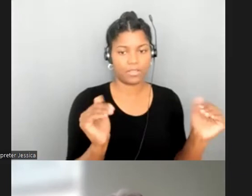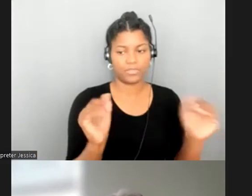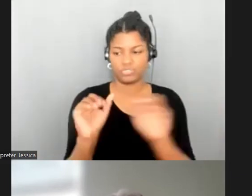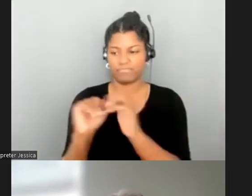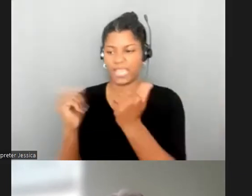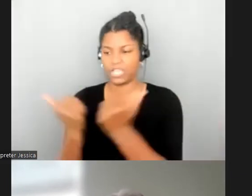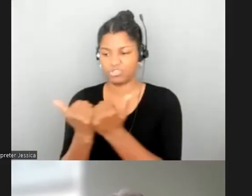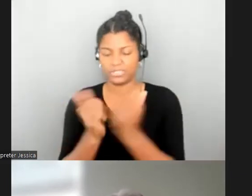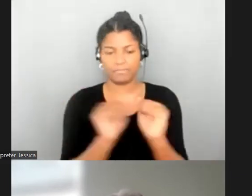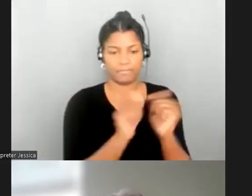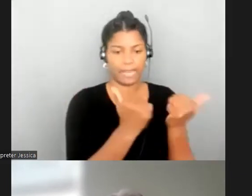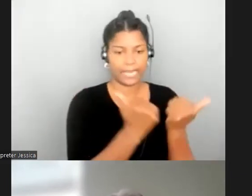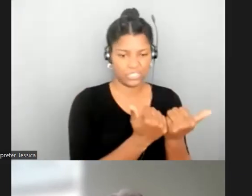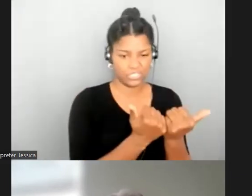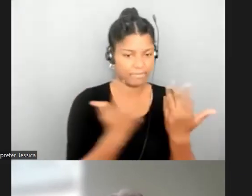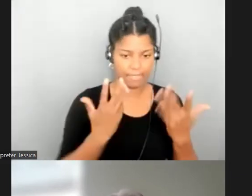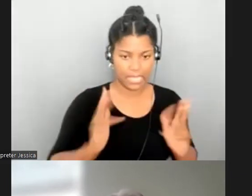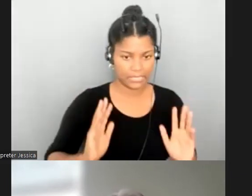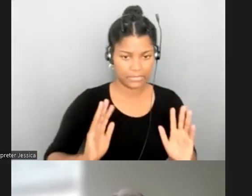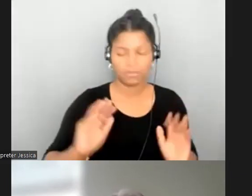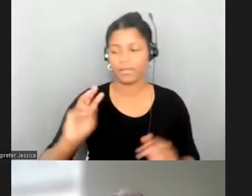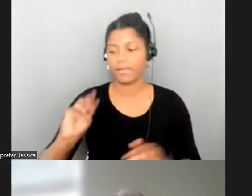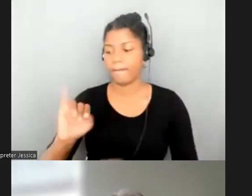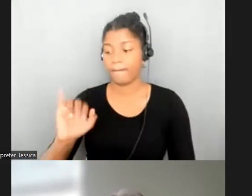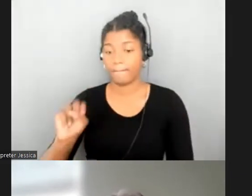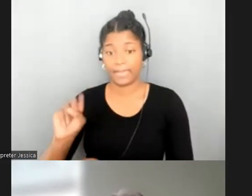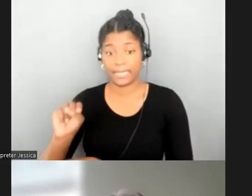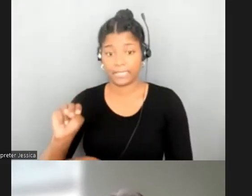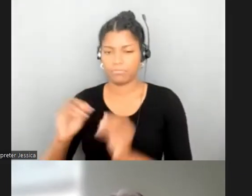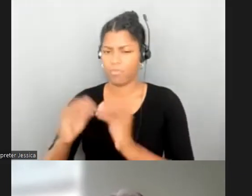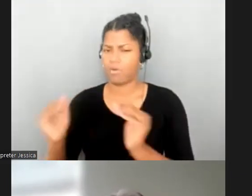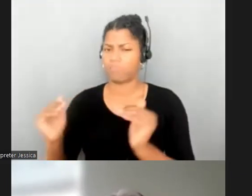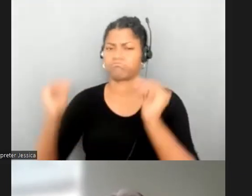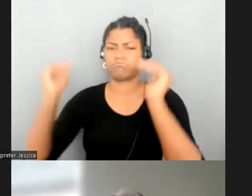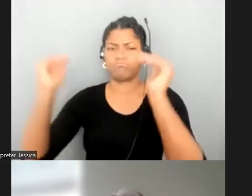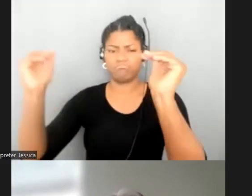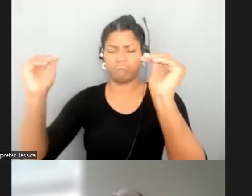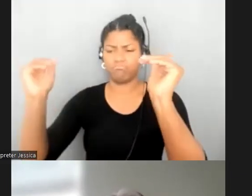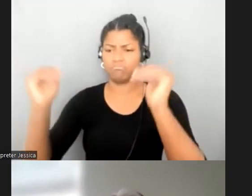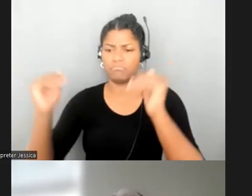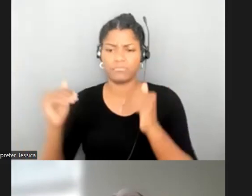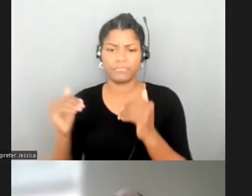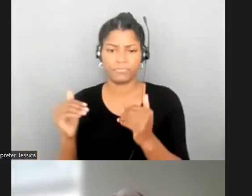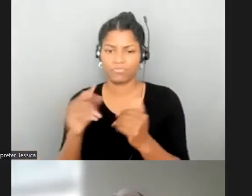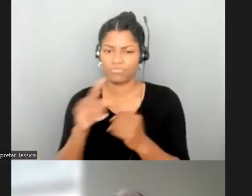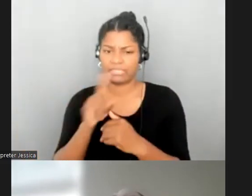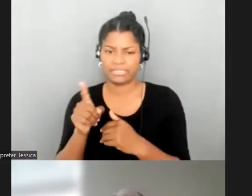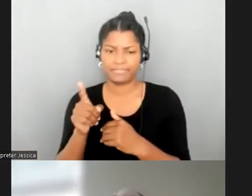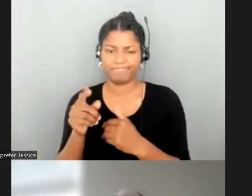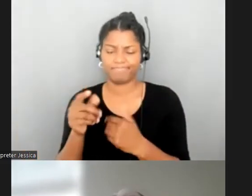Minnesota was a little more built in at the higher- level structure with those automatic